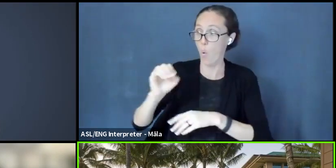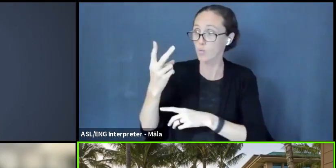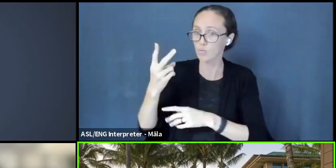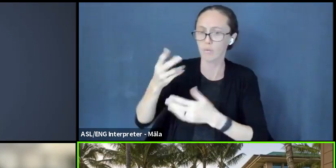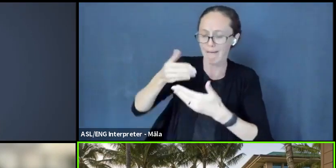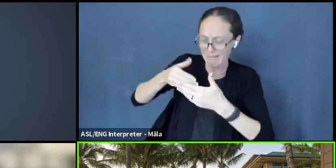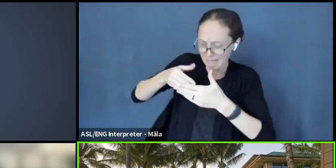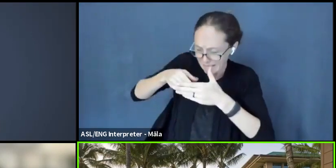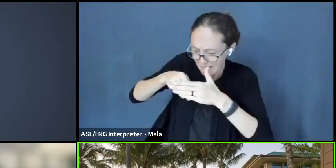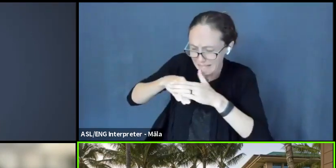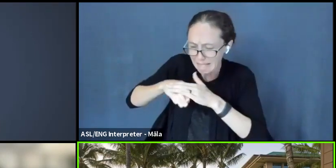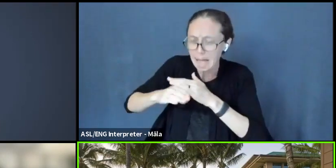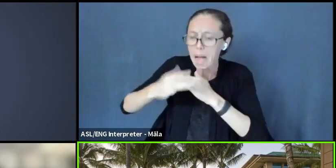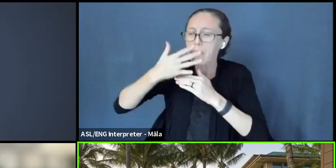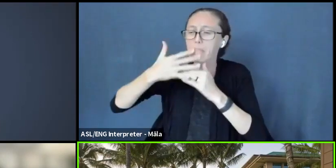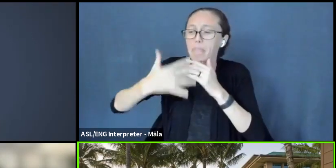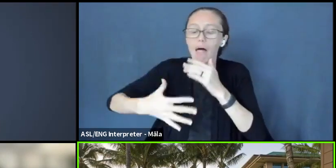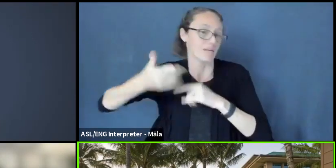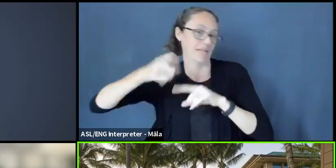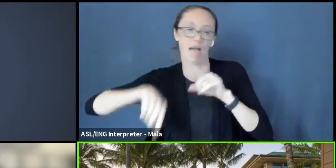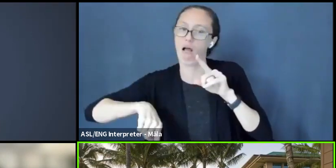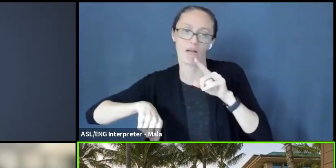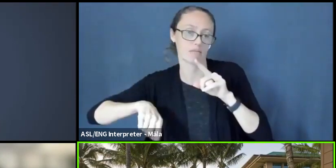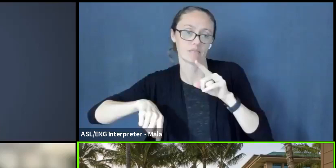So that causes low blood oxygen.